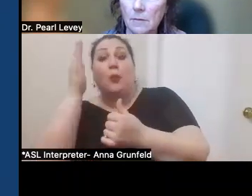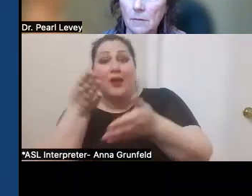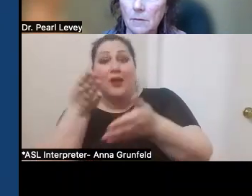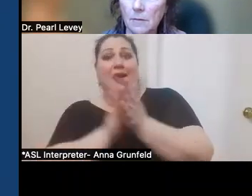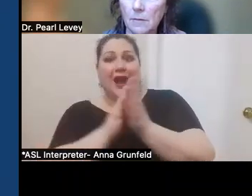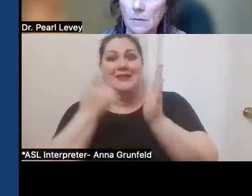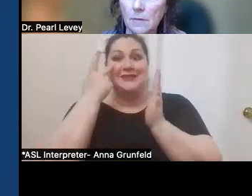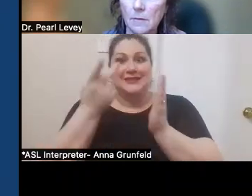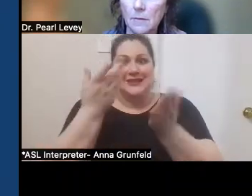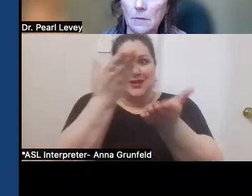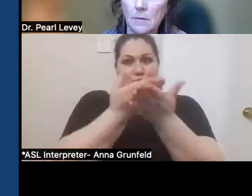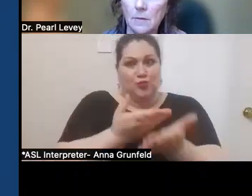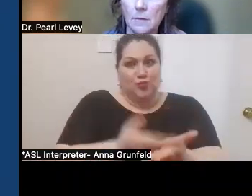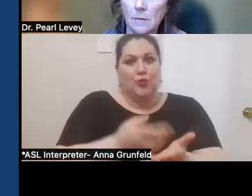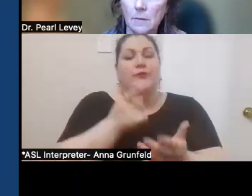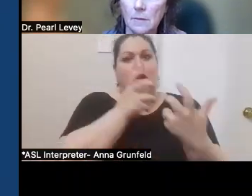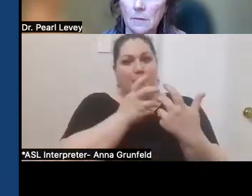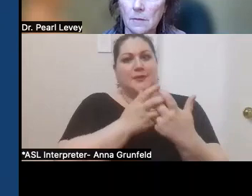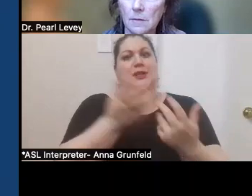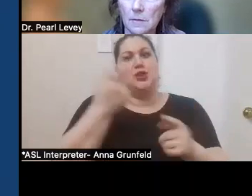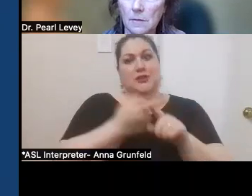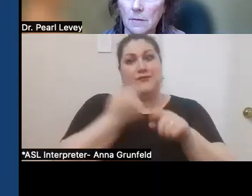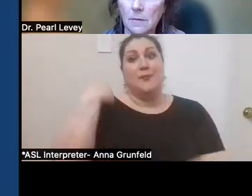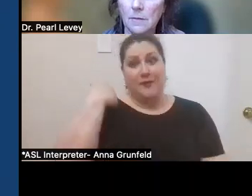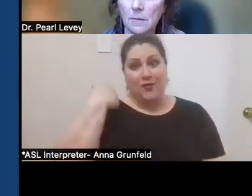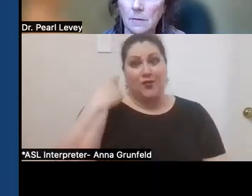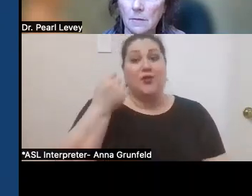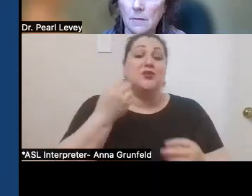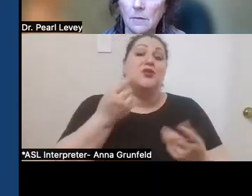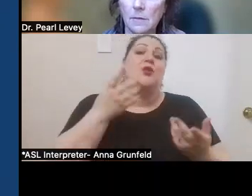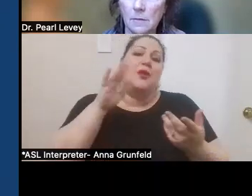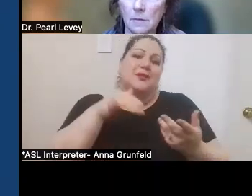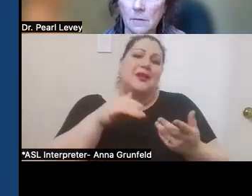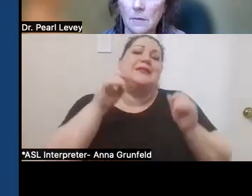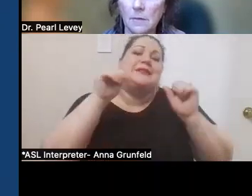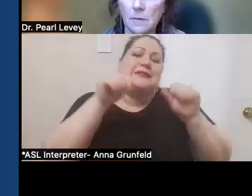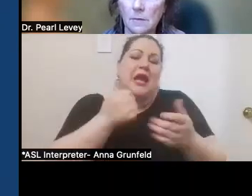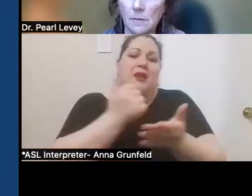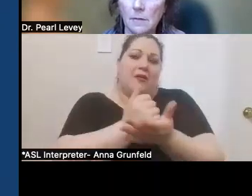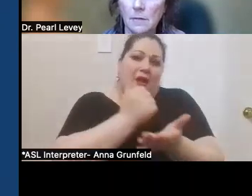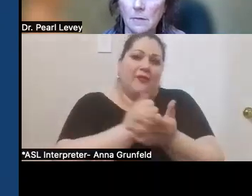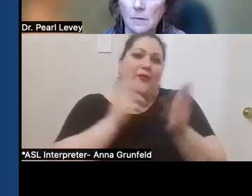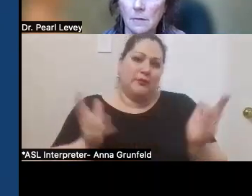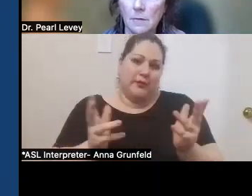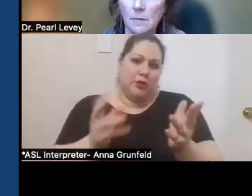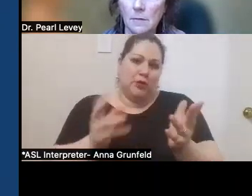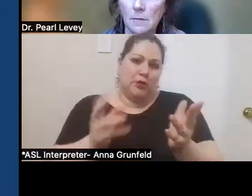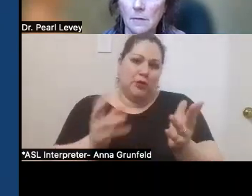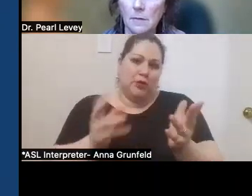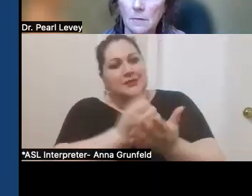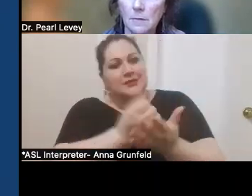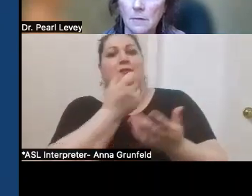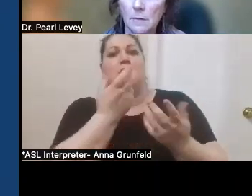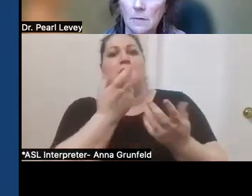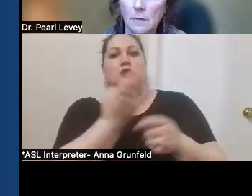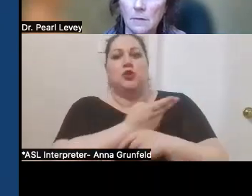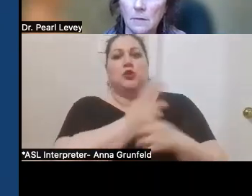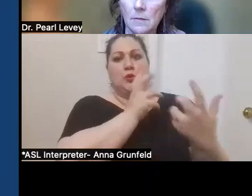that will pave the way and then that's sometimes been helpful to encouraging students to utilize their accommodations.